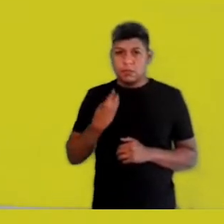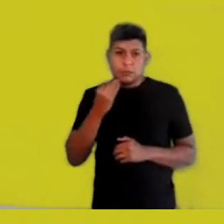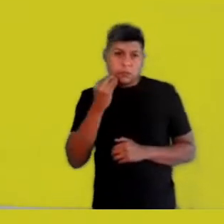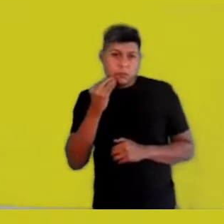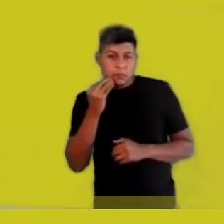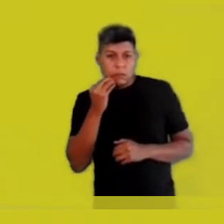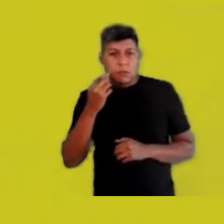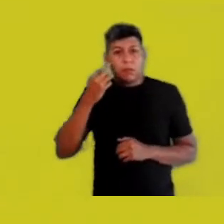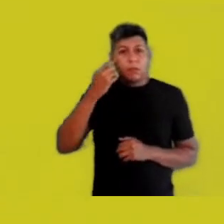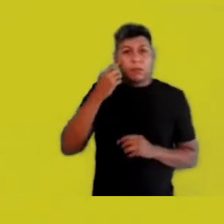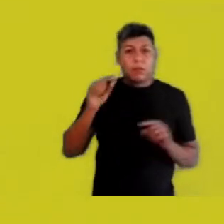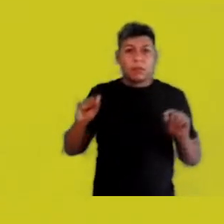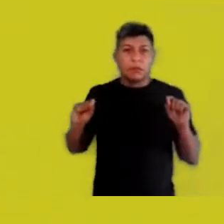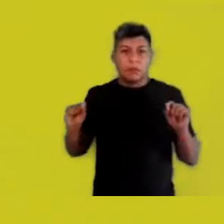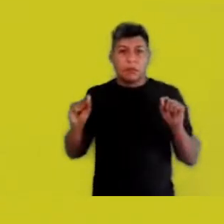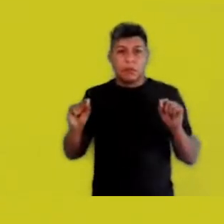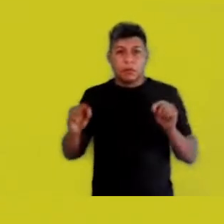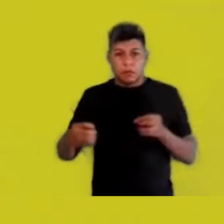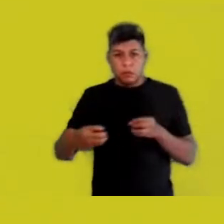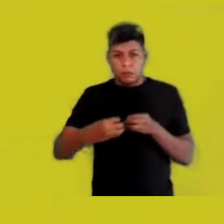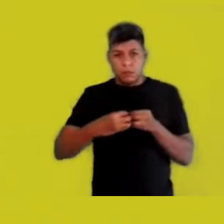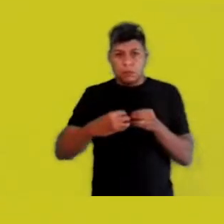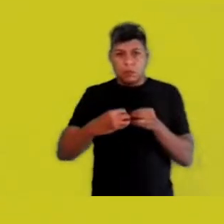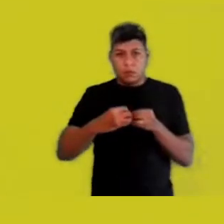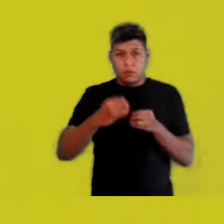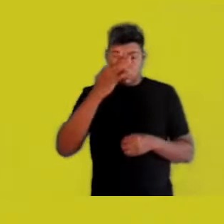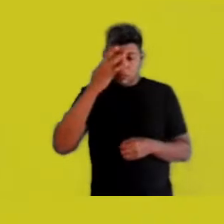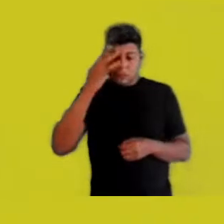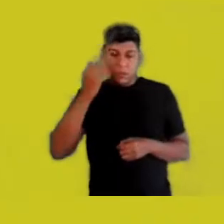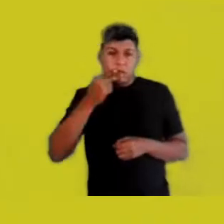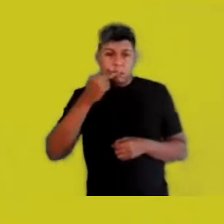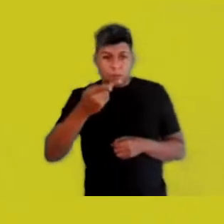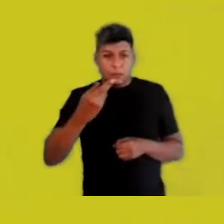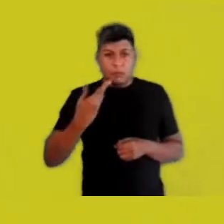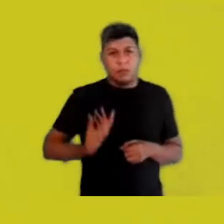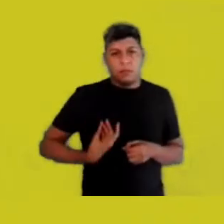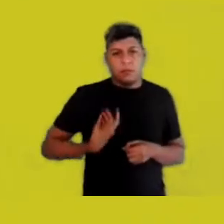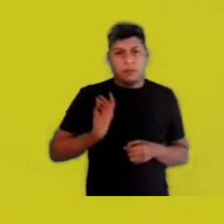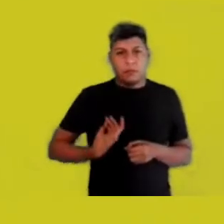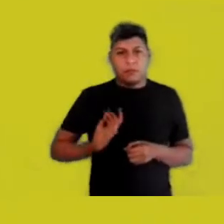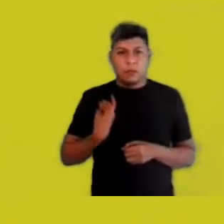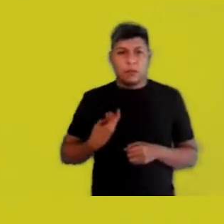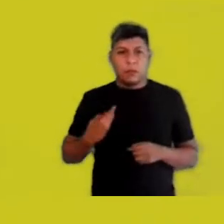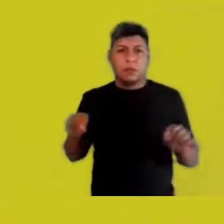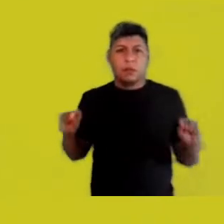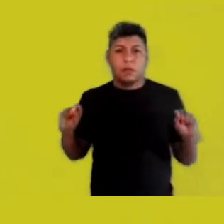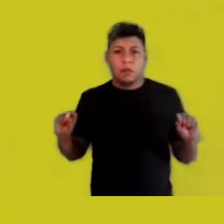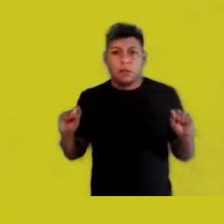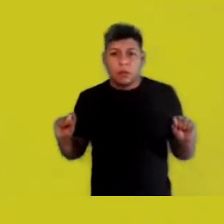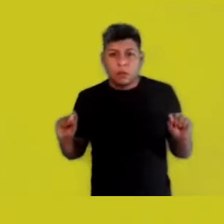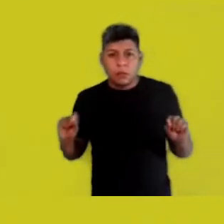that I dedicate my life to, which is exactly this attempt to restore